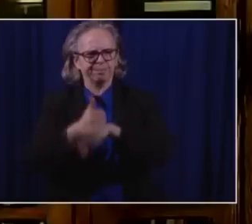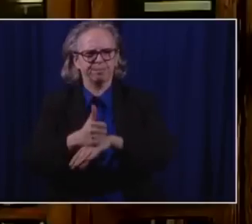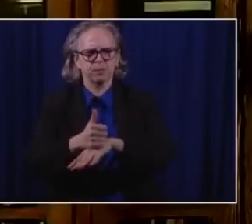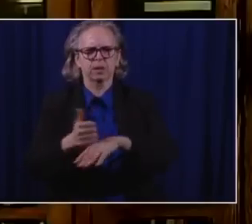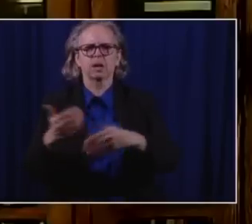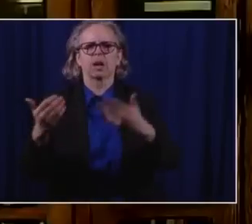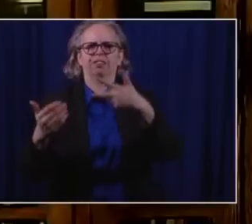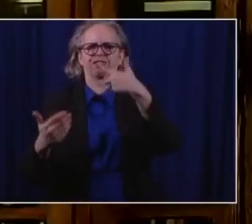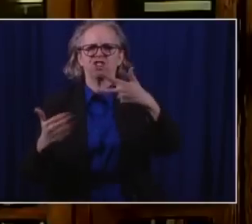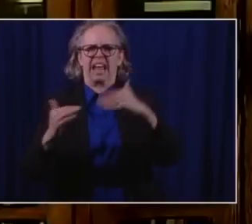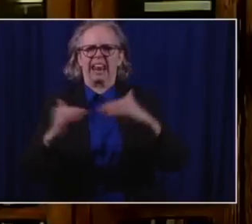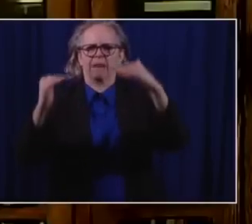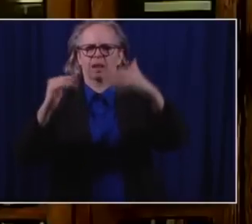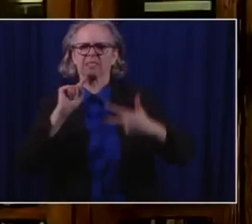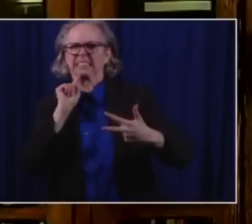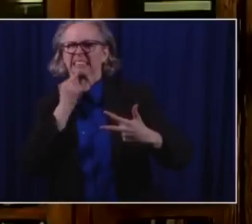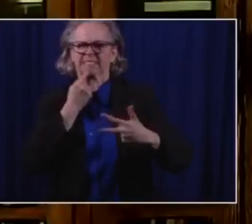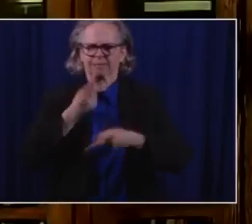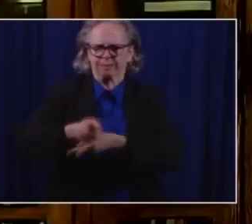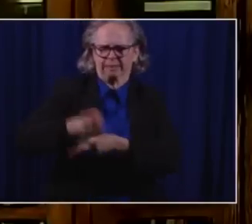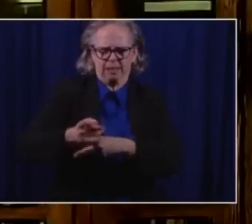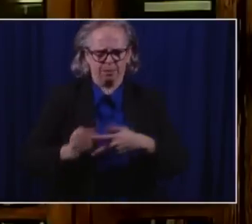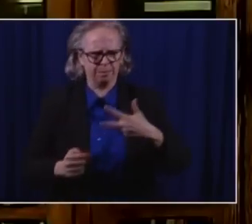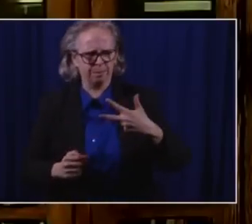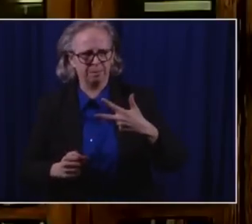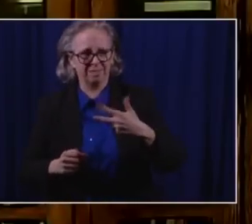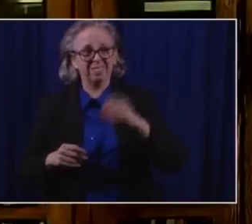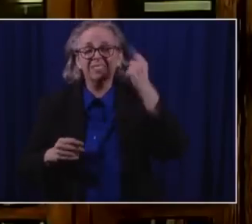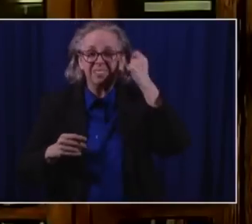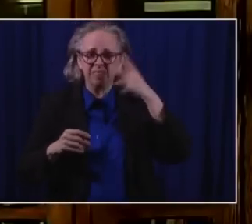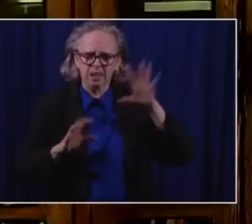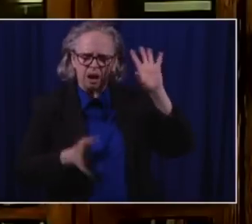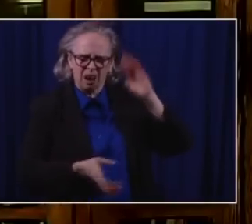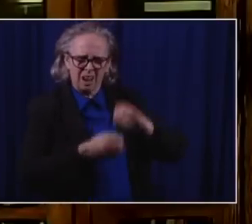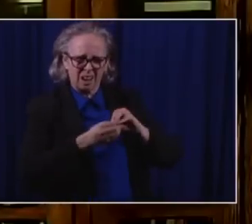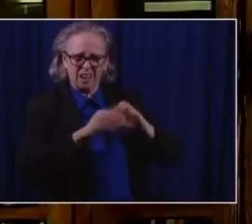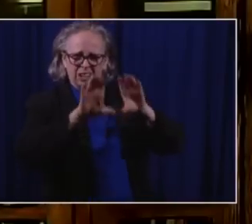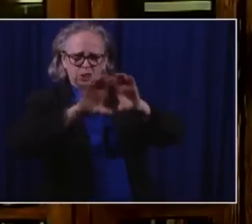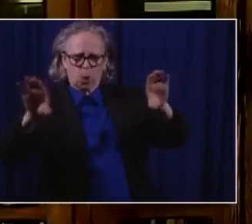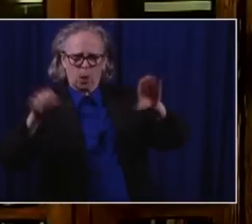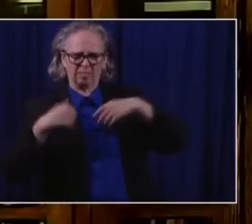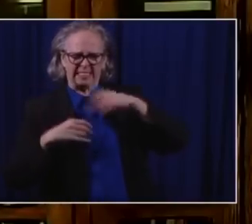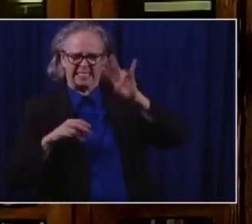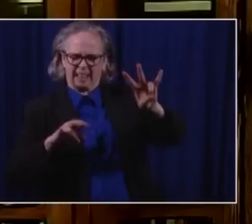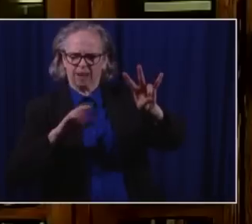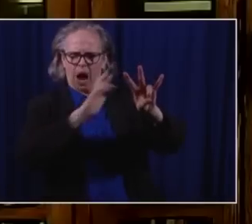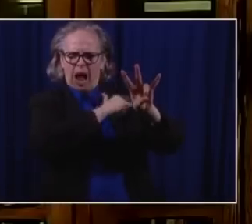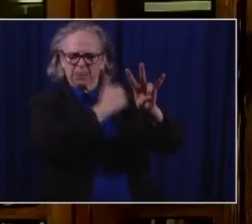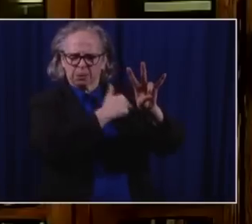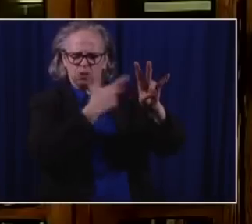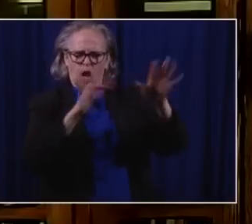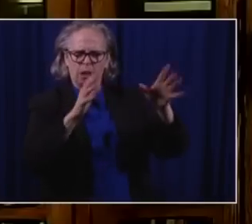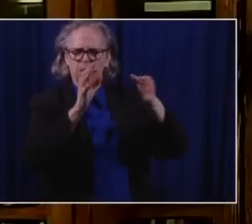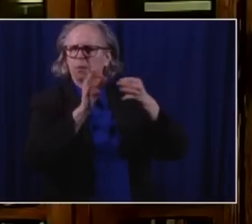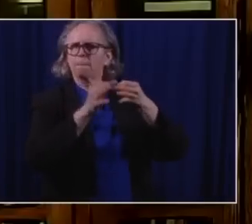end zone just today are not answered the call we reviewed a new kind of nomenclature and who has kind of a three-level system for what people are